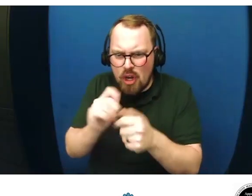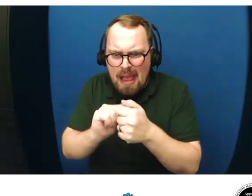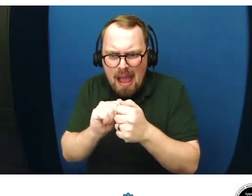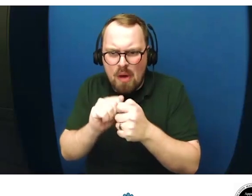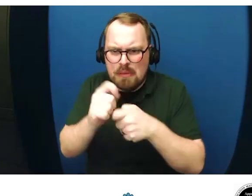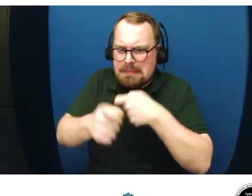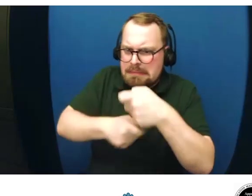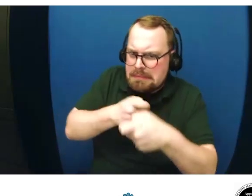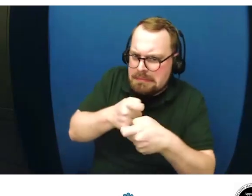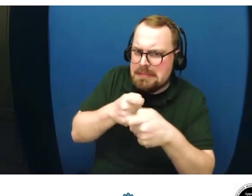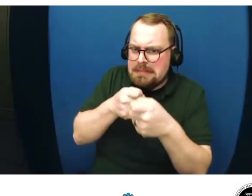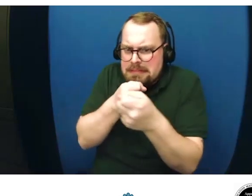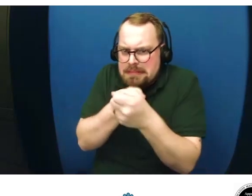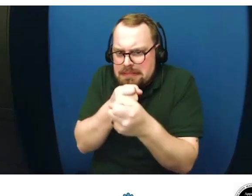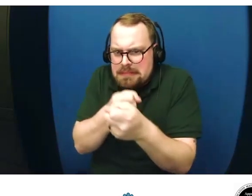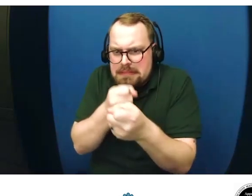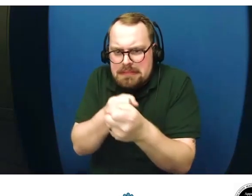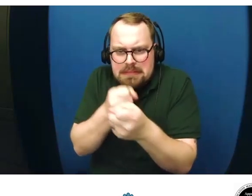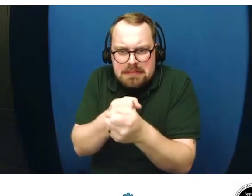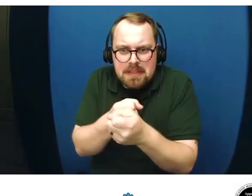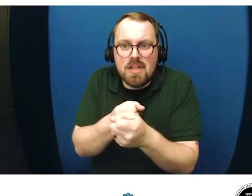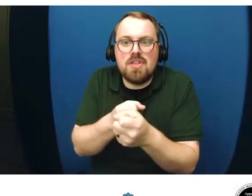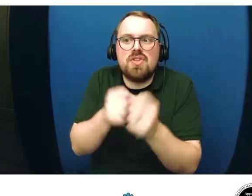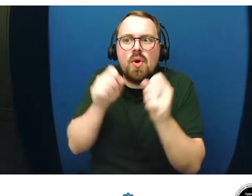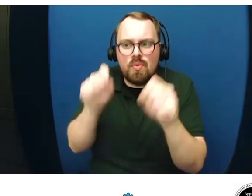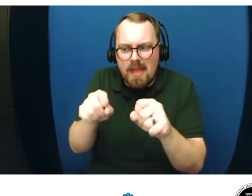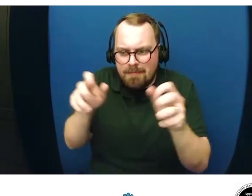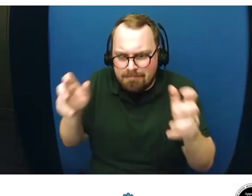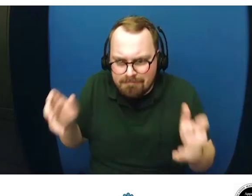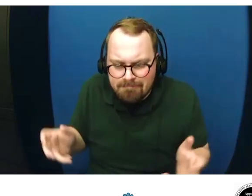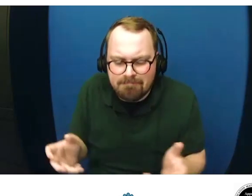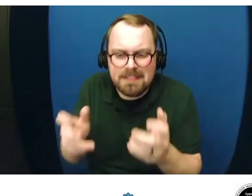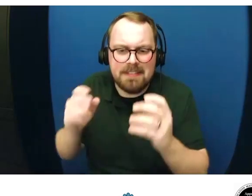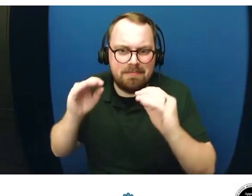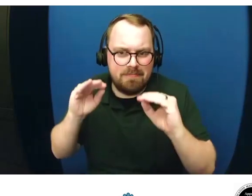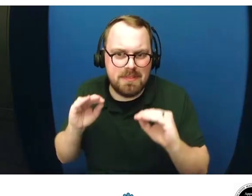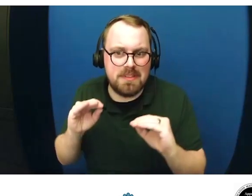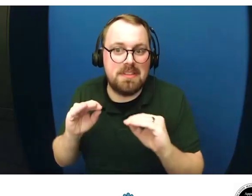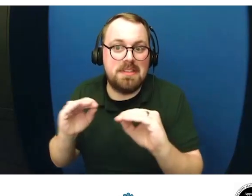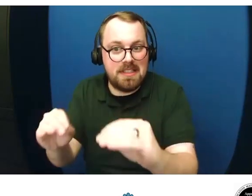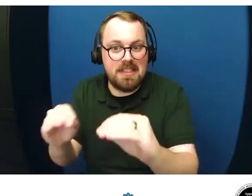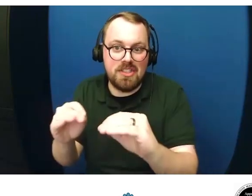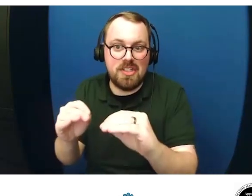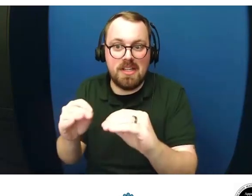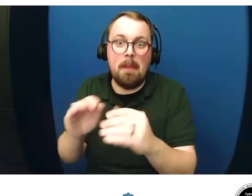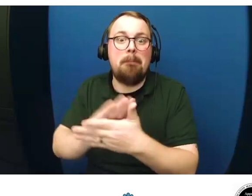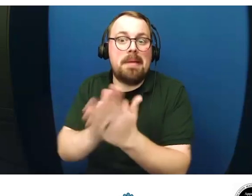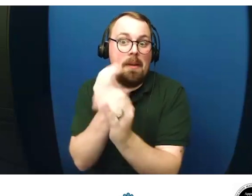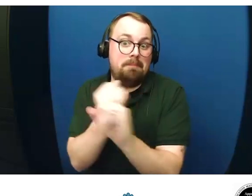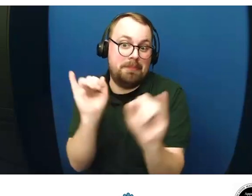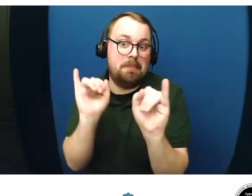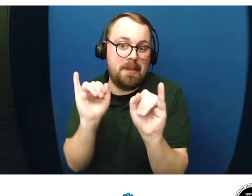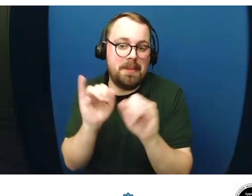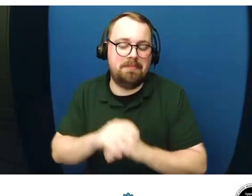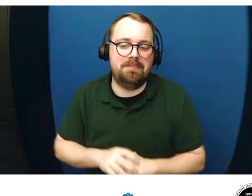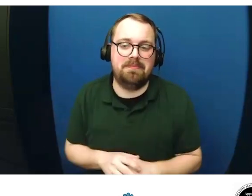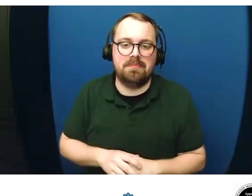so that we know how to best support them and teach them to...to get around as independently as possible.